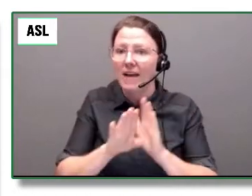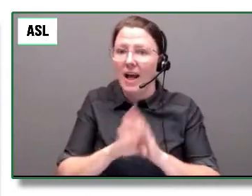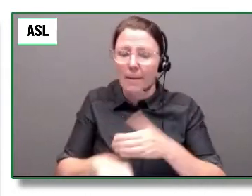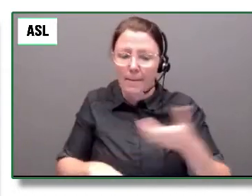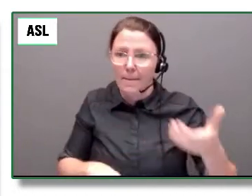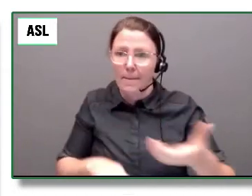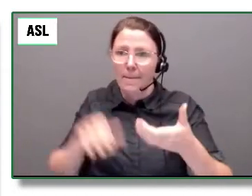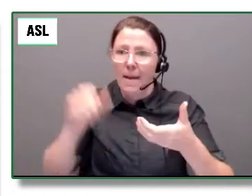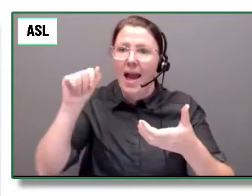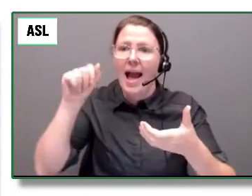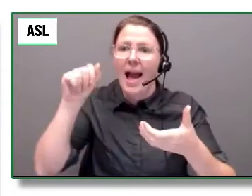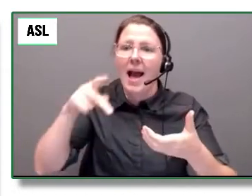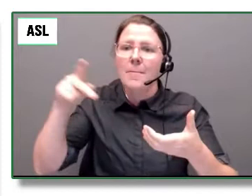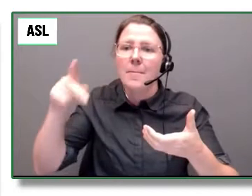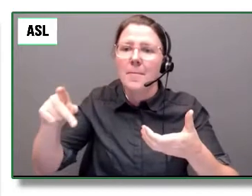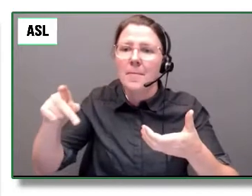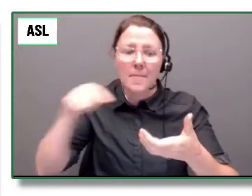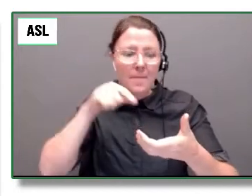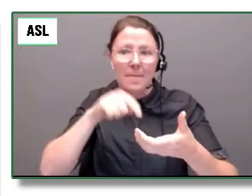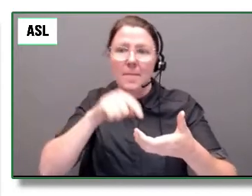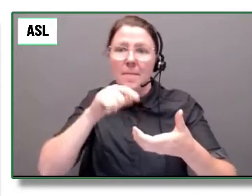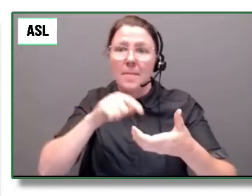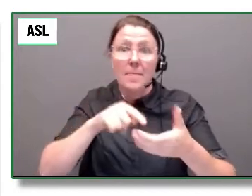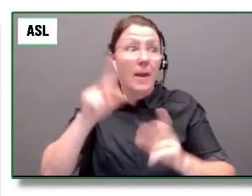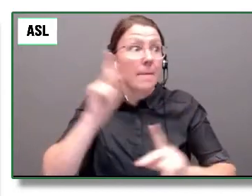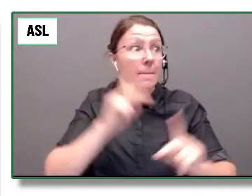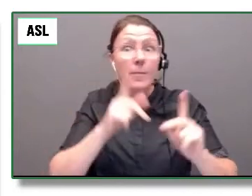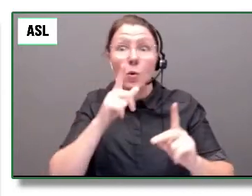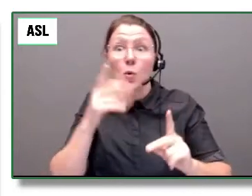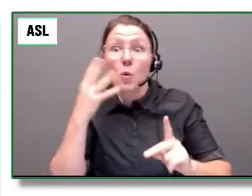the perspective of people with lived experience and that's really what Access